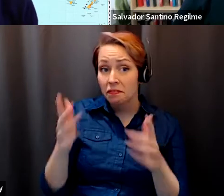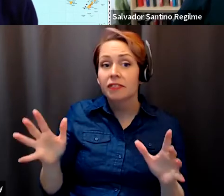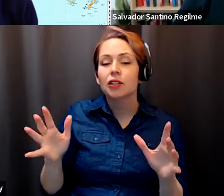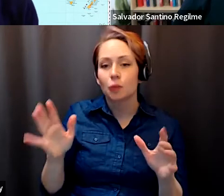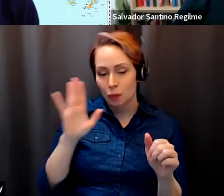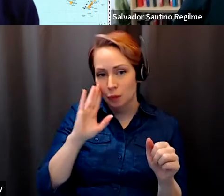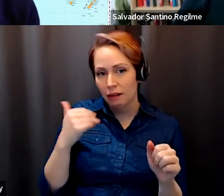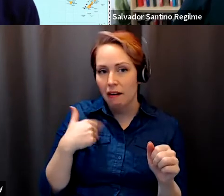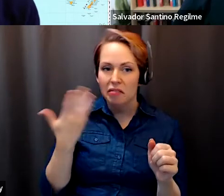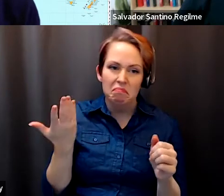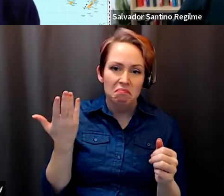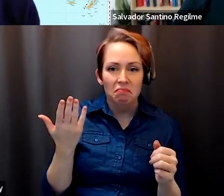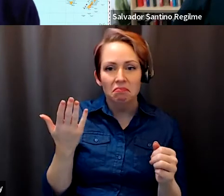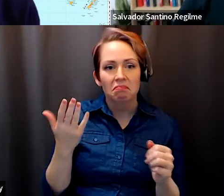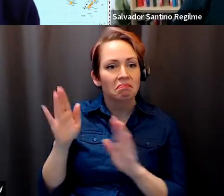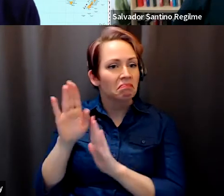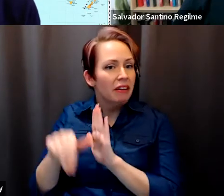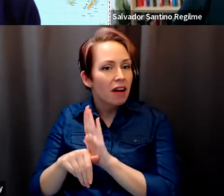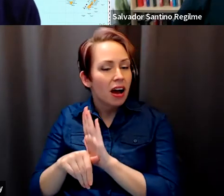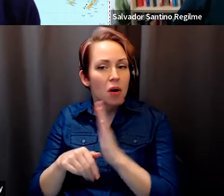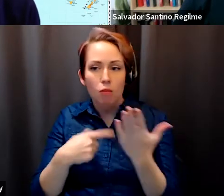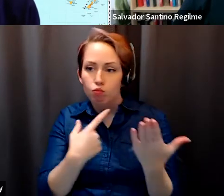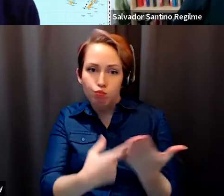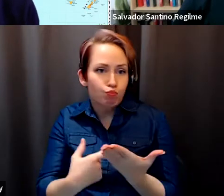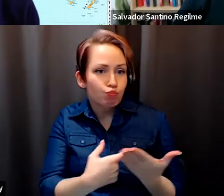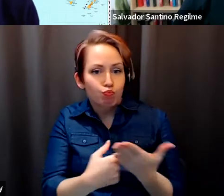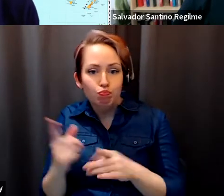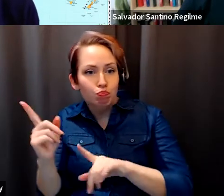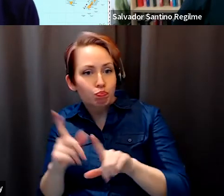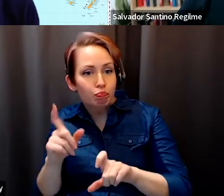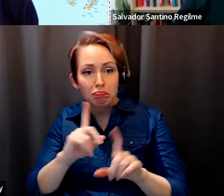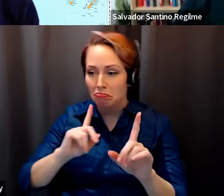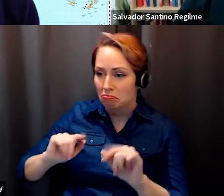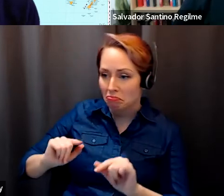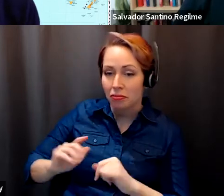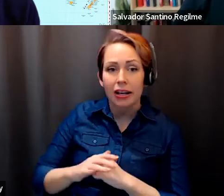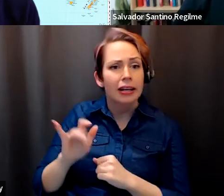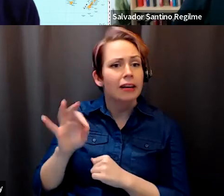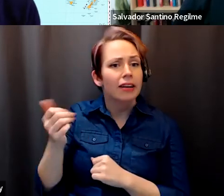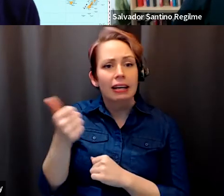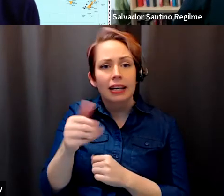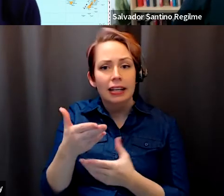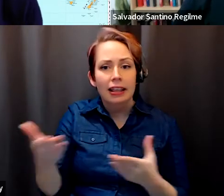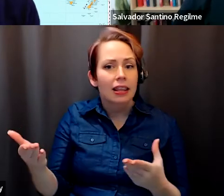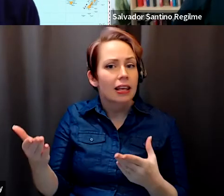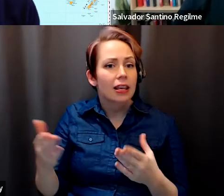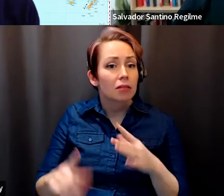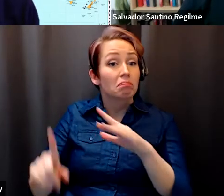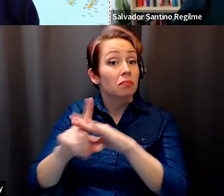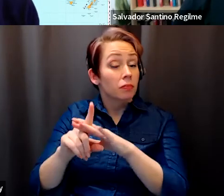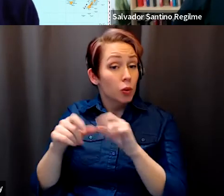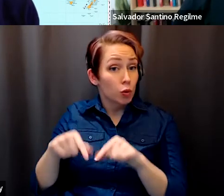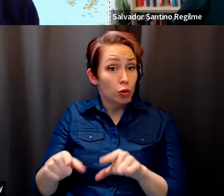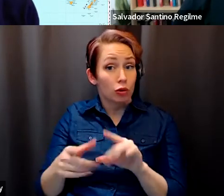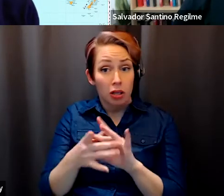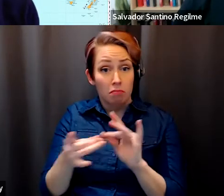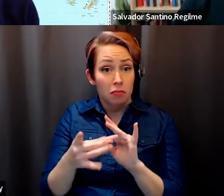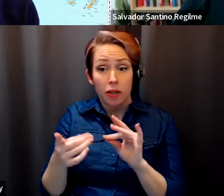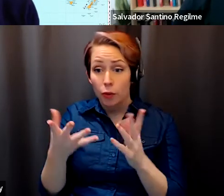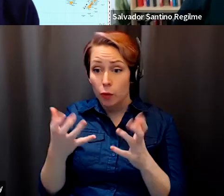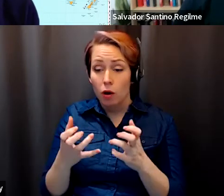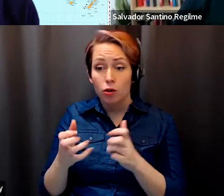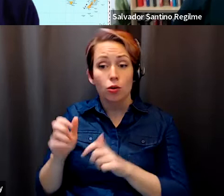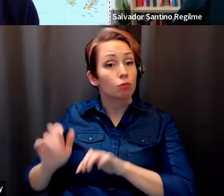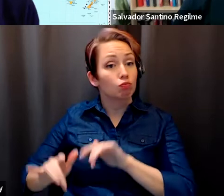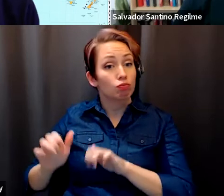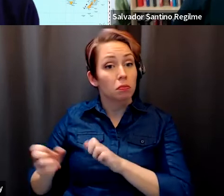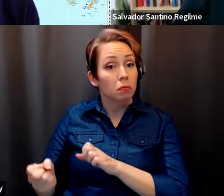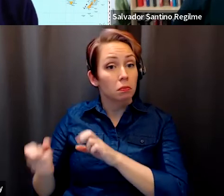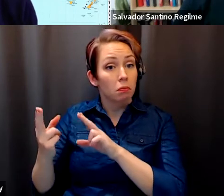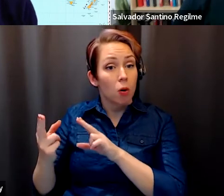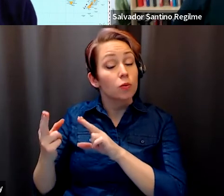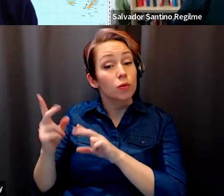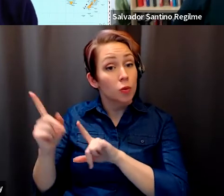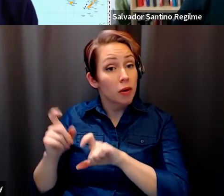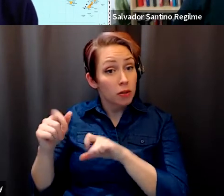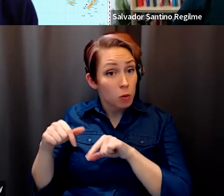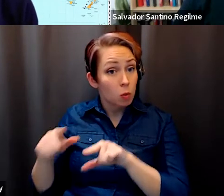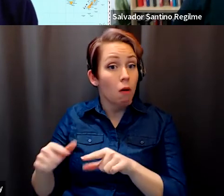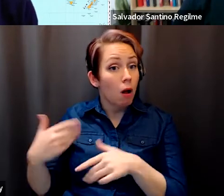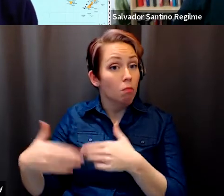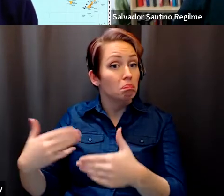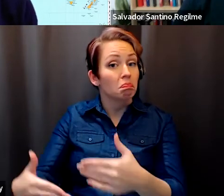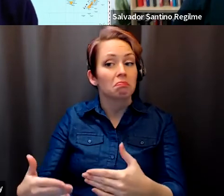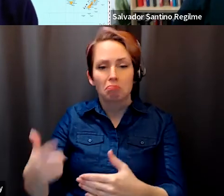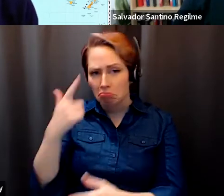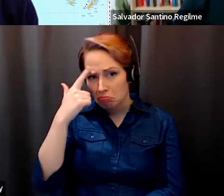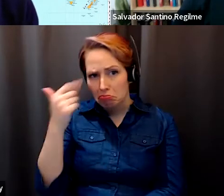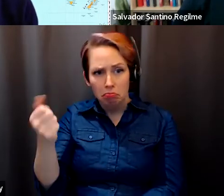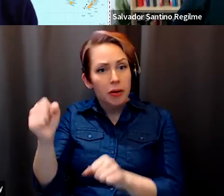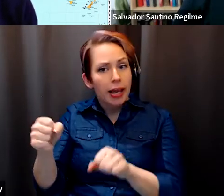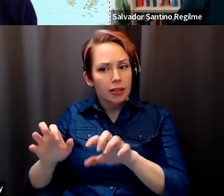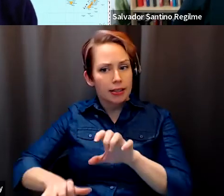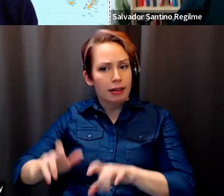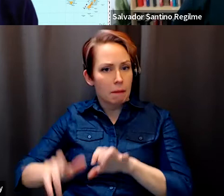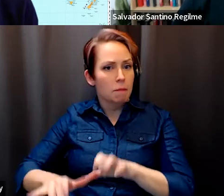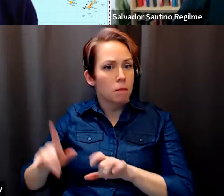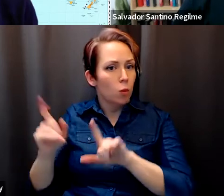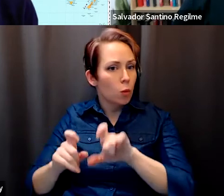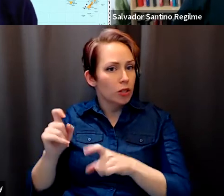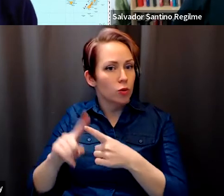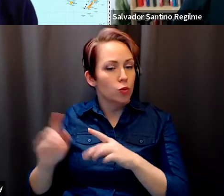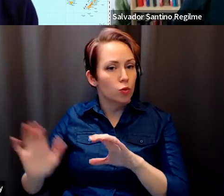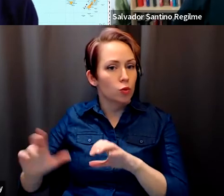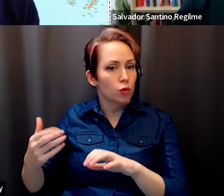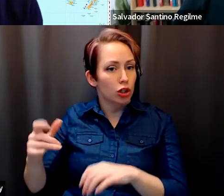Paul Gellert: A probably a half an hour of discussion question and answer if anything comes up during the talk and you'd like to post questions as you go feel free to put questions into the chat otherwise, as I said, we look forward to having a great discussion at the end.